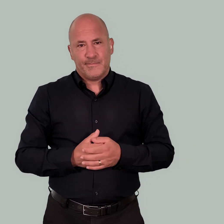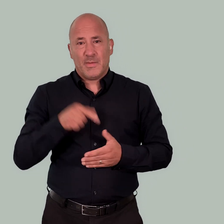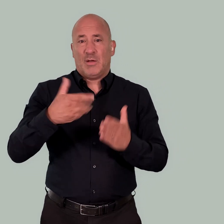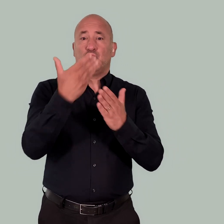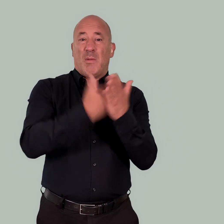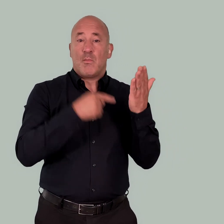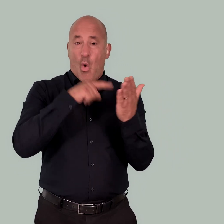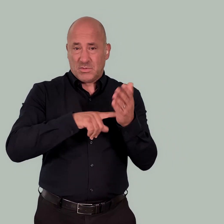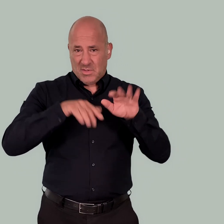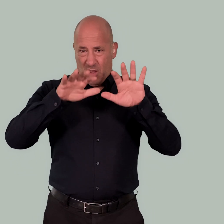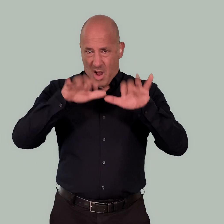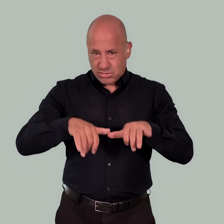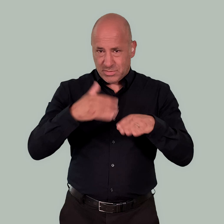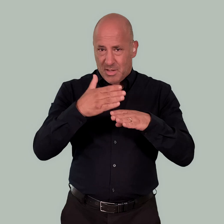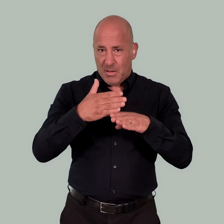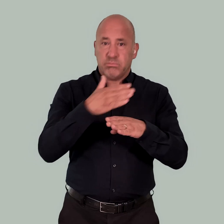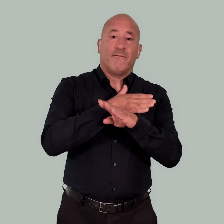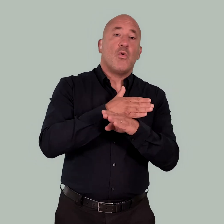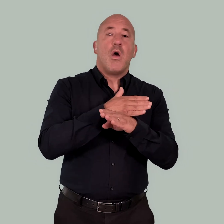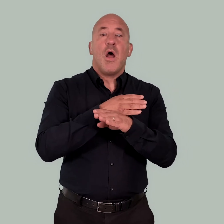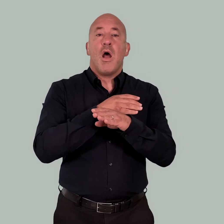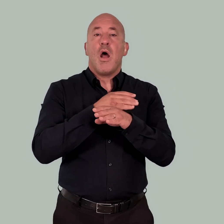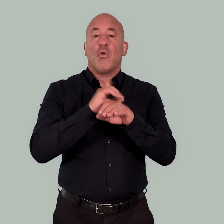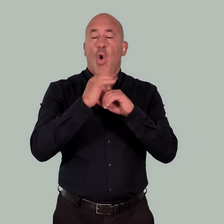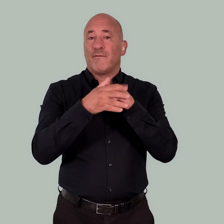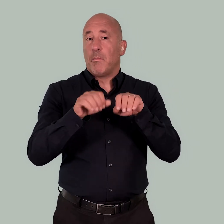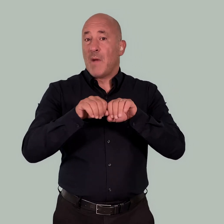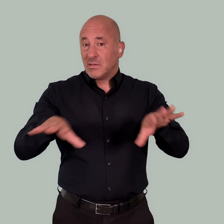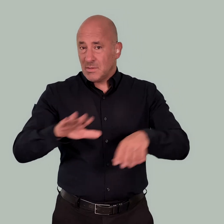While this report was written before the pandemic,